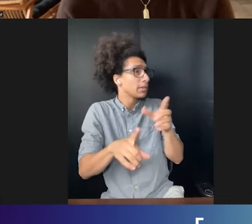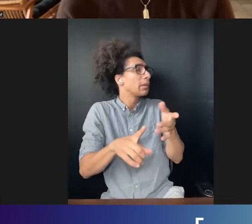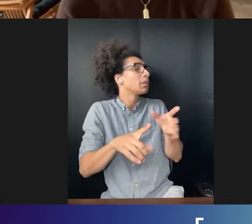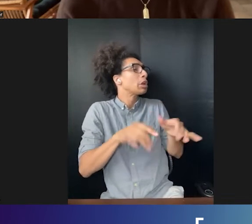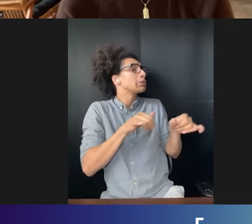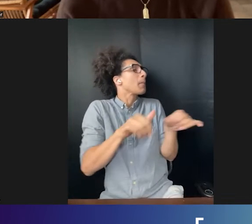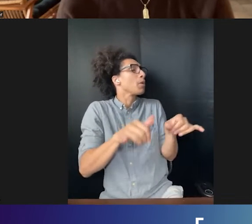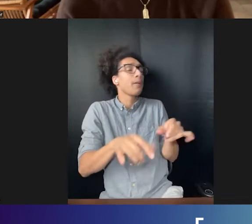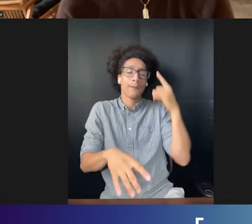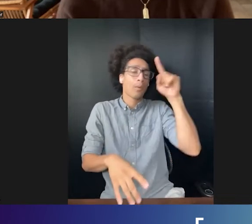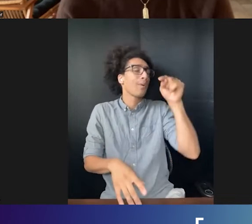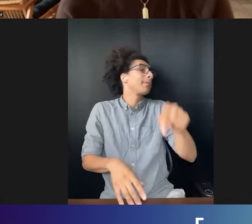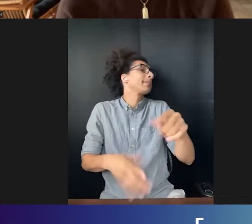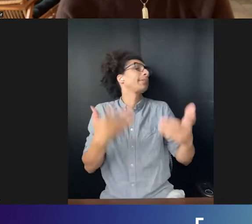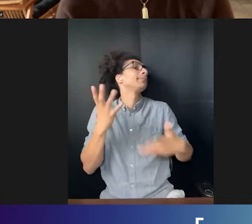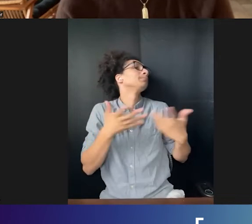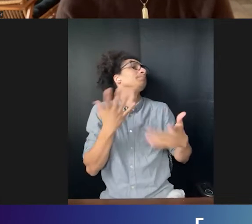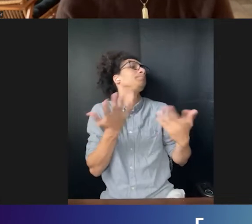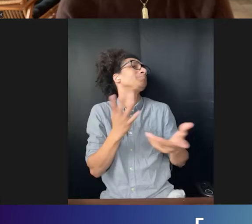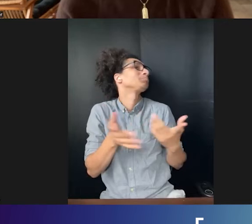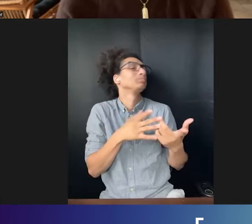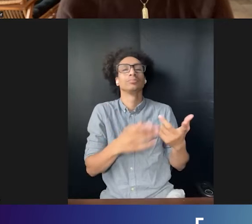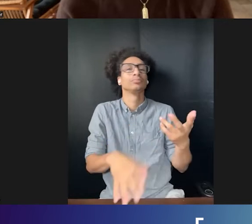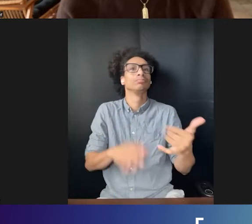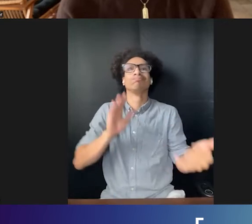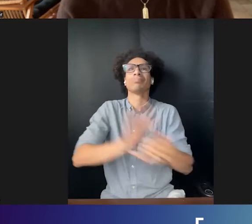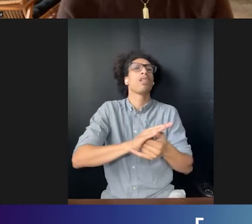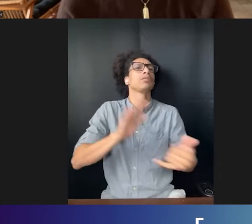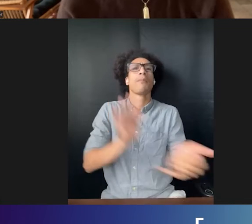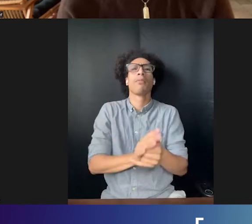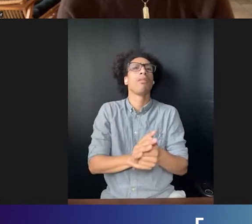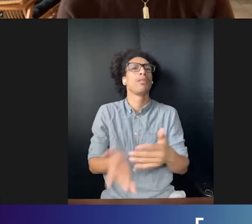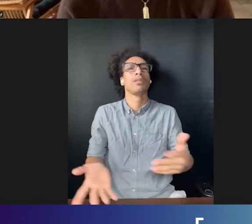you know, an unworkable probably ultimately inhumane budget.